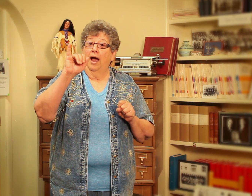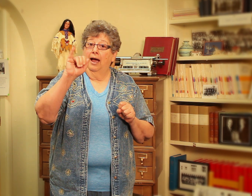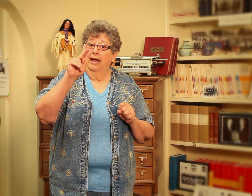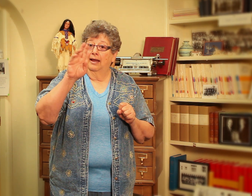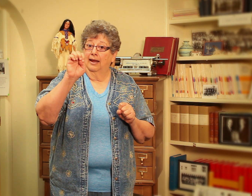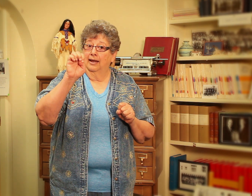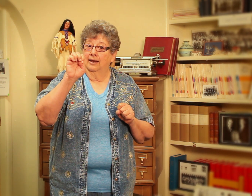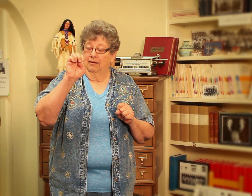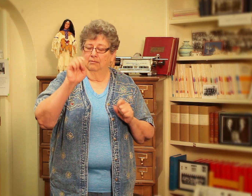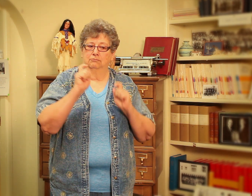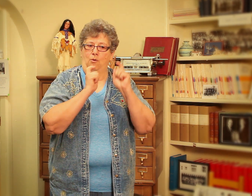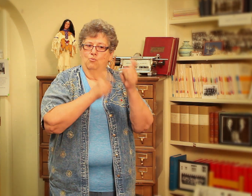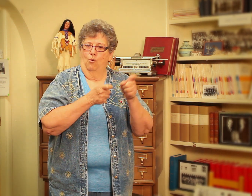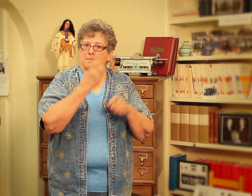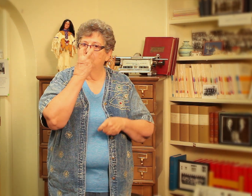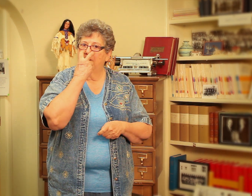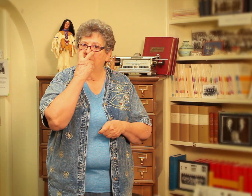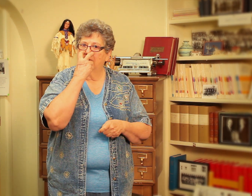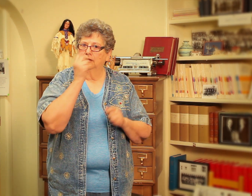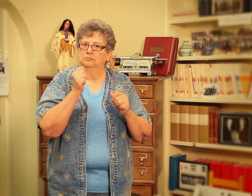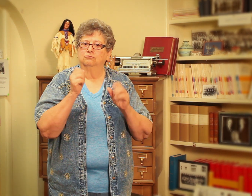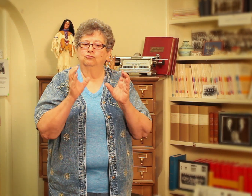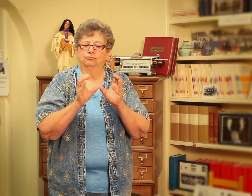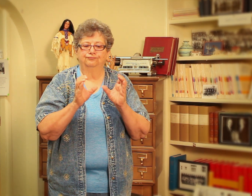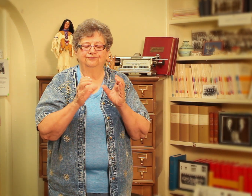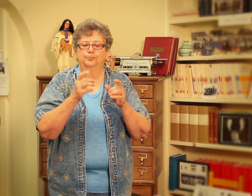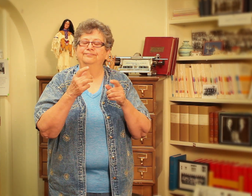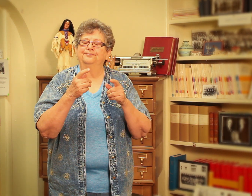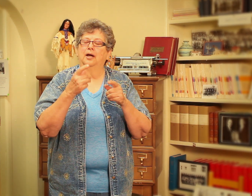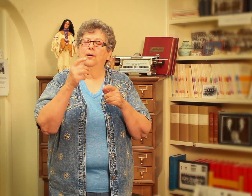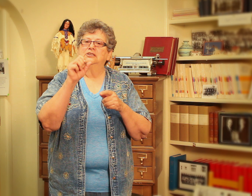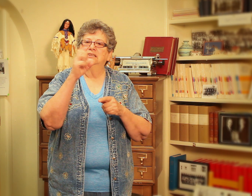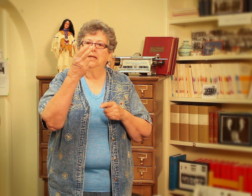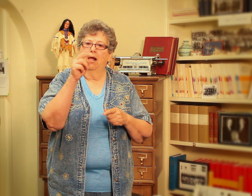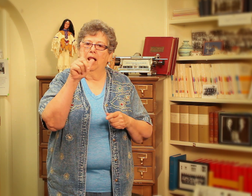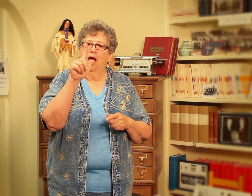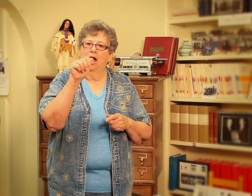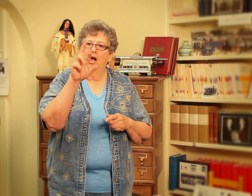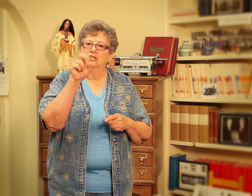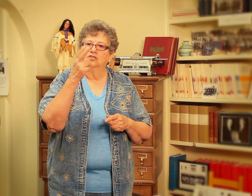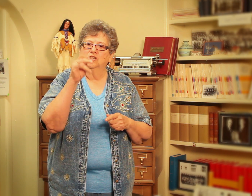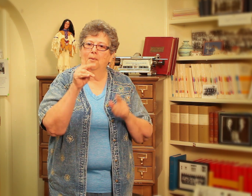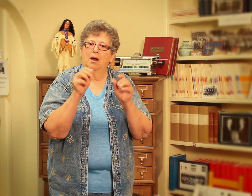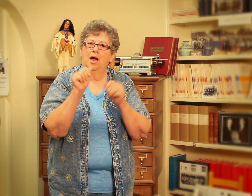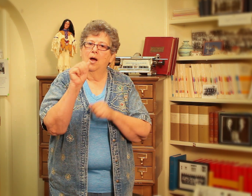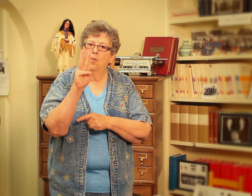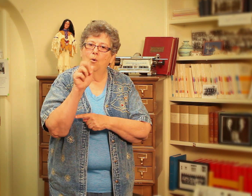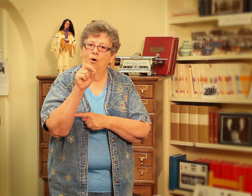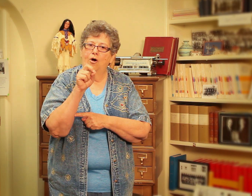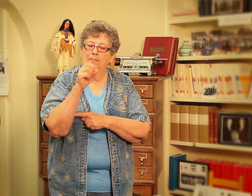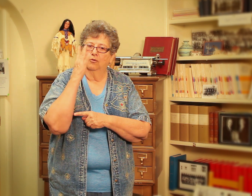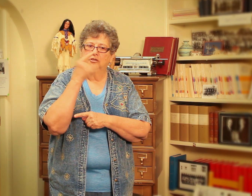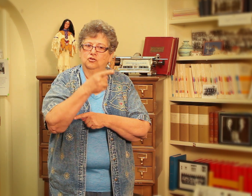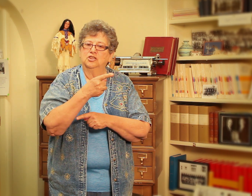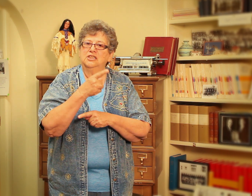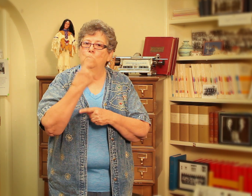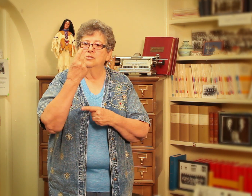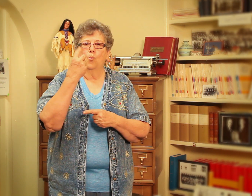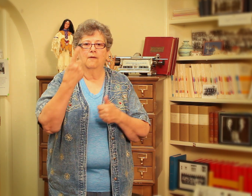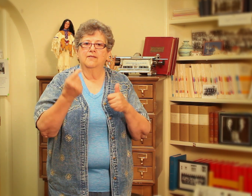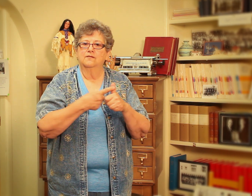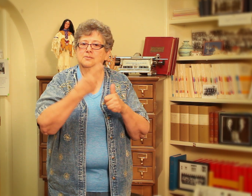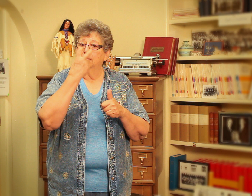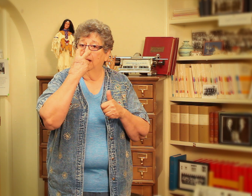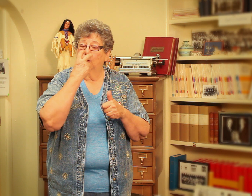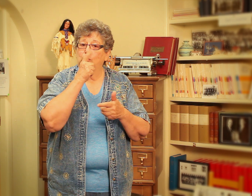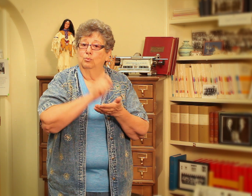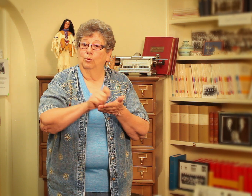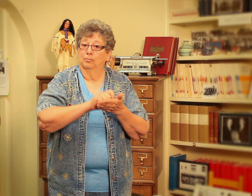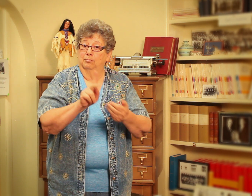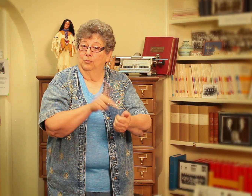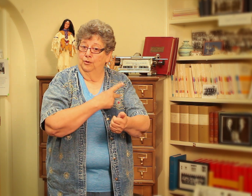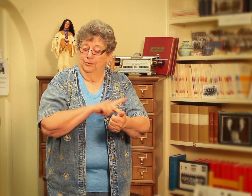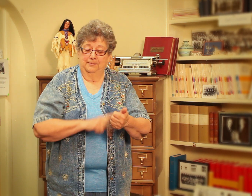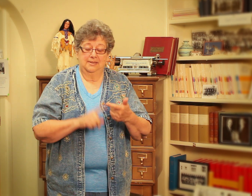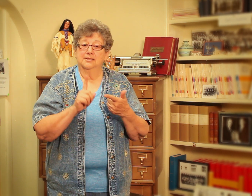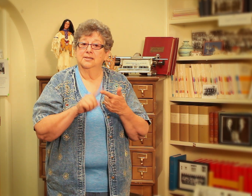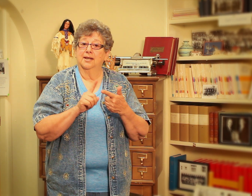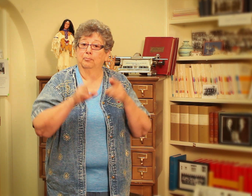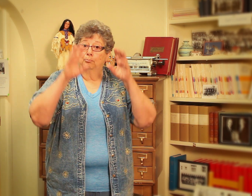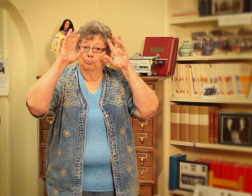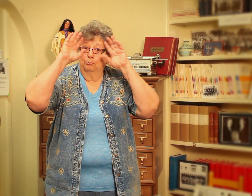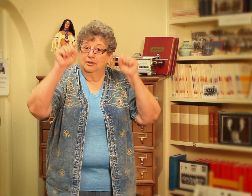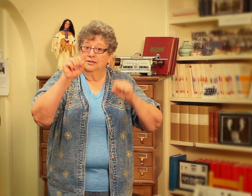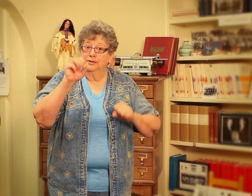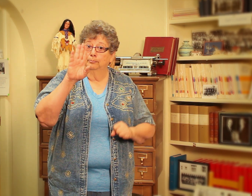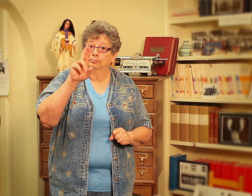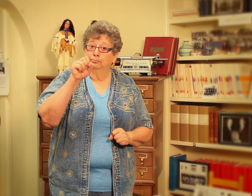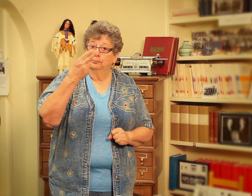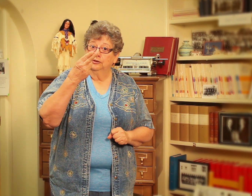President Ike donated a blind scholarship award for any of the first blind who wrote a poem.